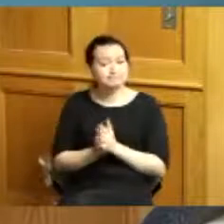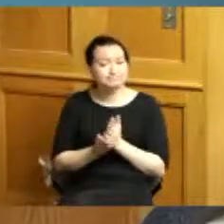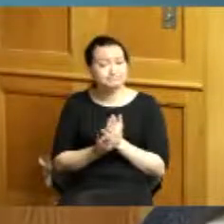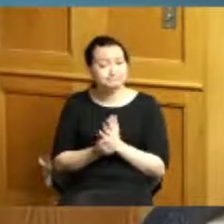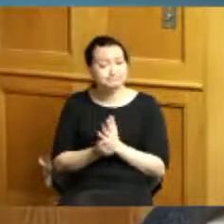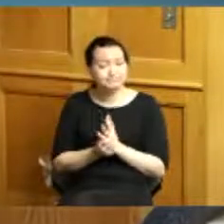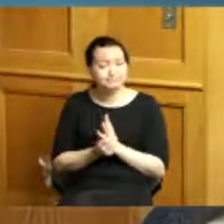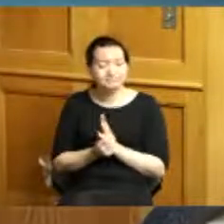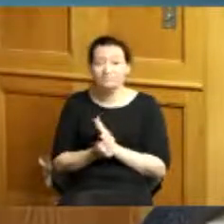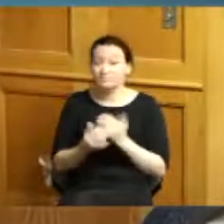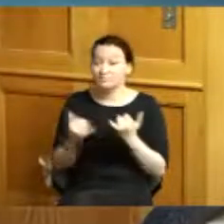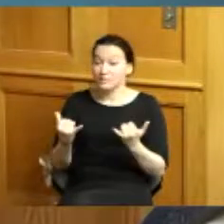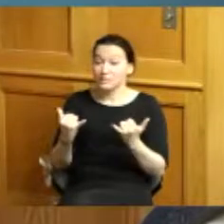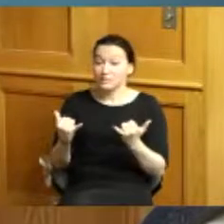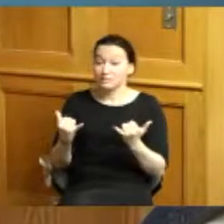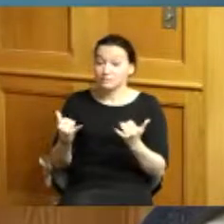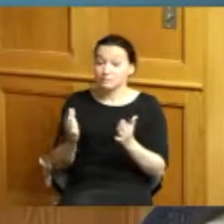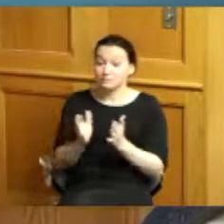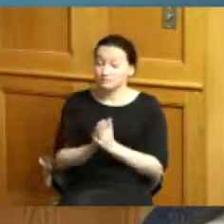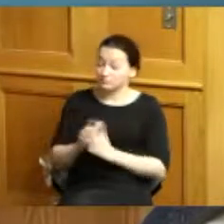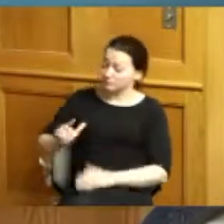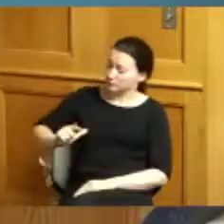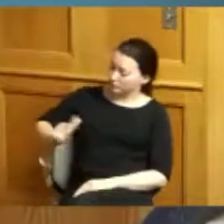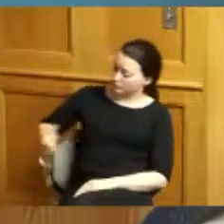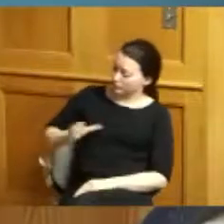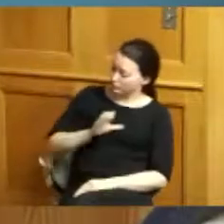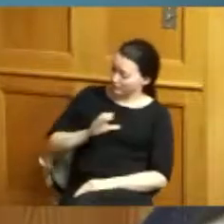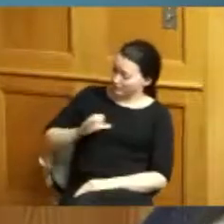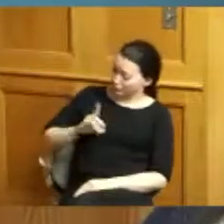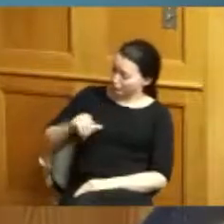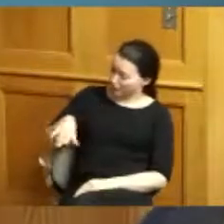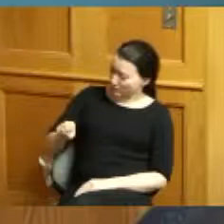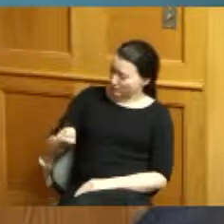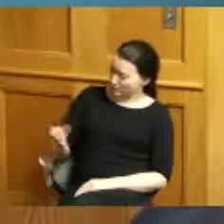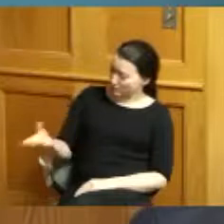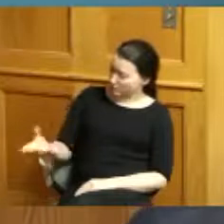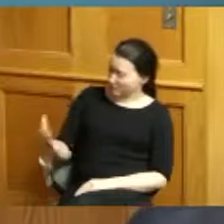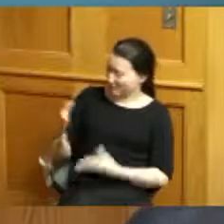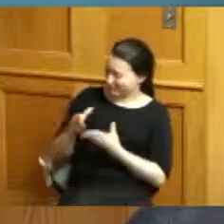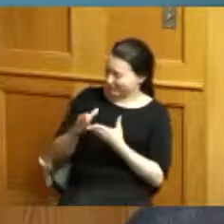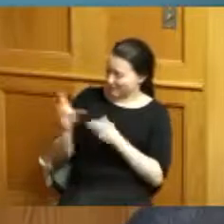this time I will turn up the Commissioner Driehaus I know you have some issues yeah